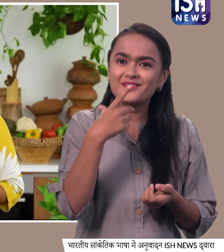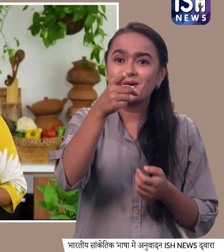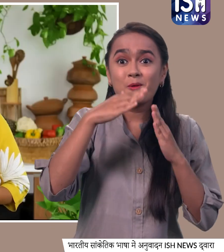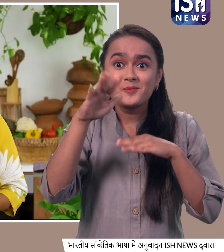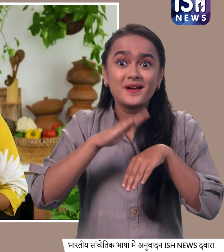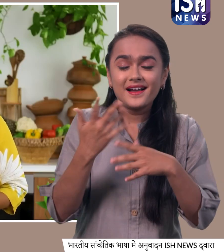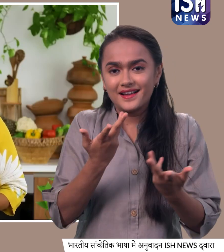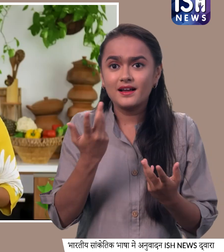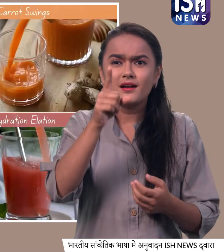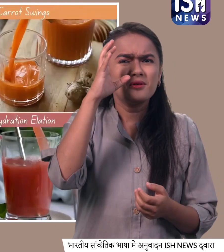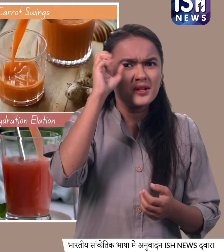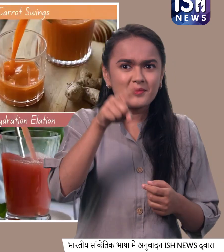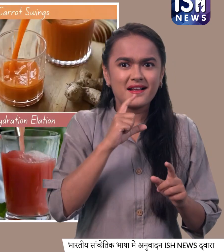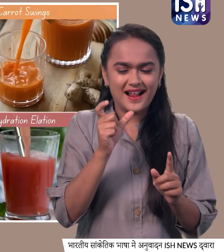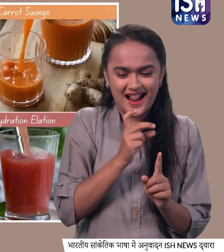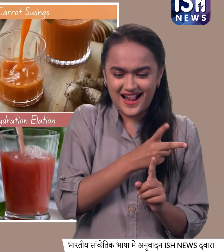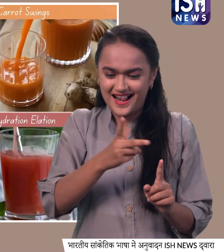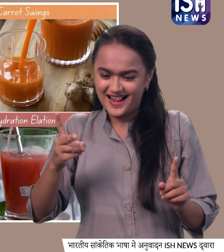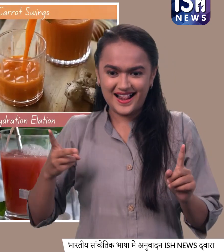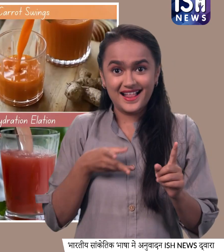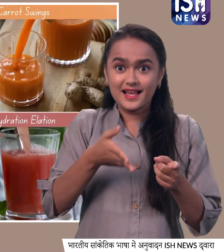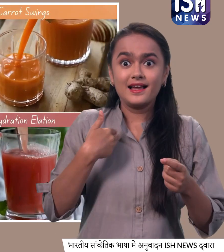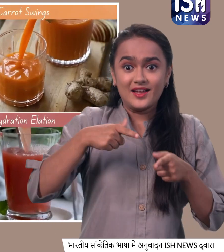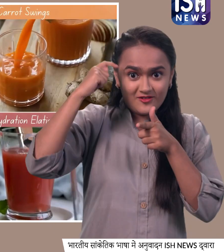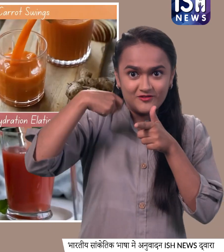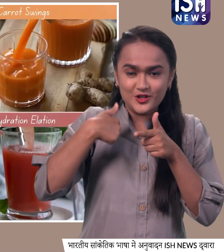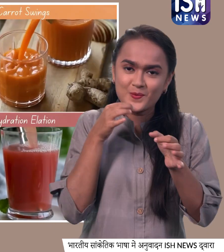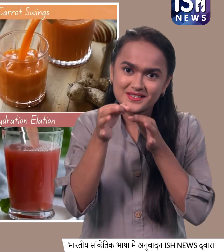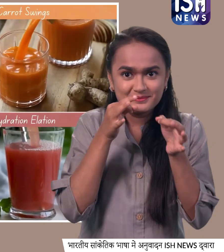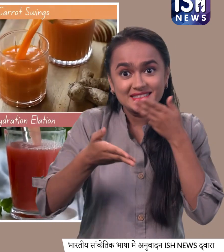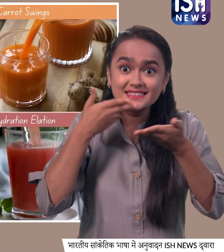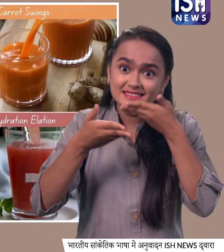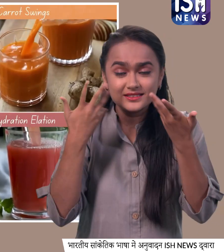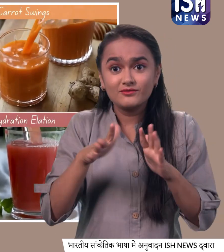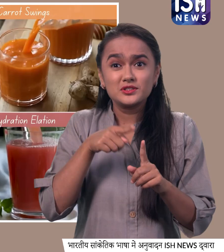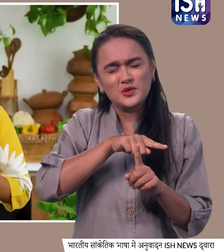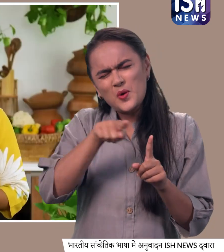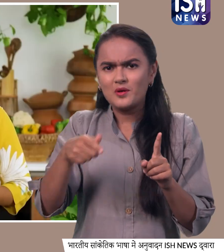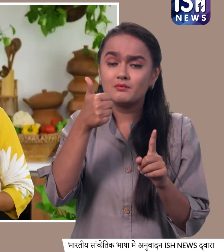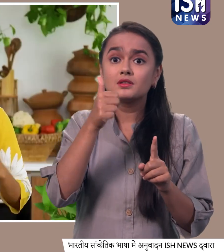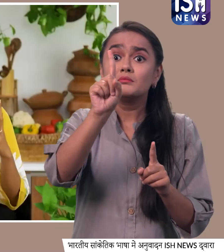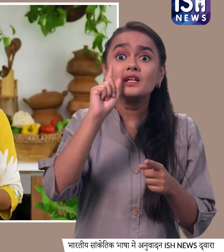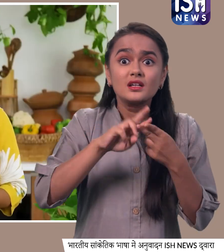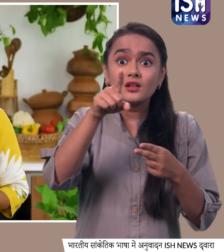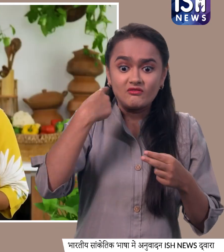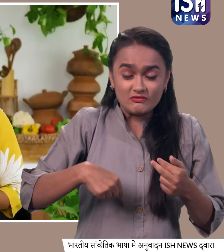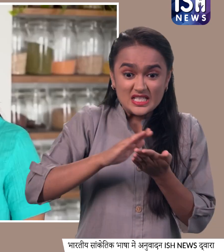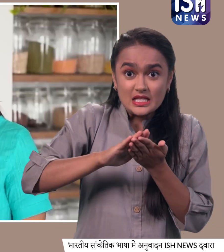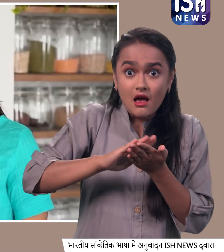Remember, all the colourful juices that we showed you in this video, they are all great. But if you're on the healing plan,